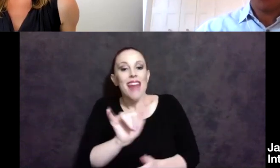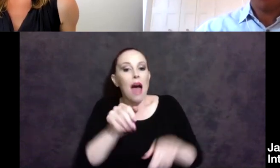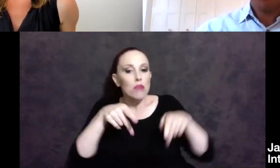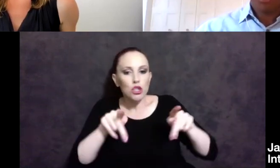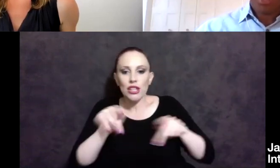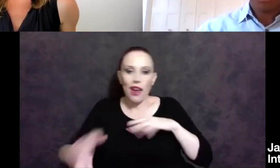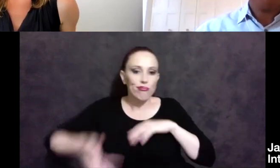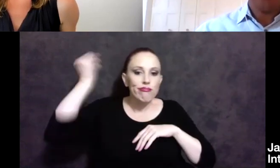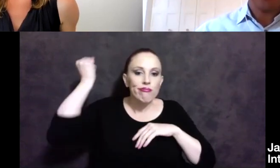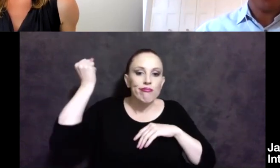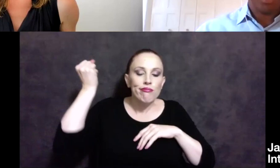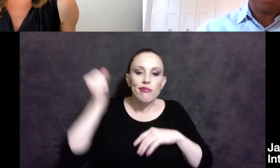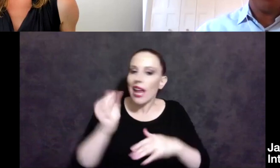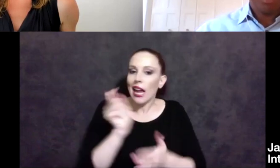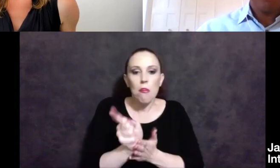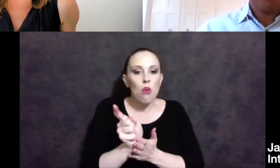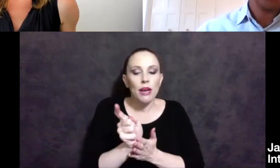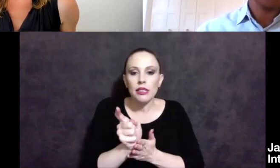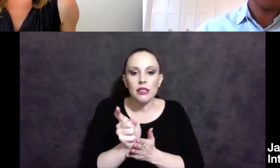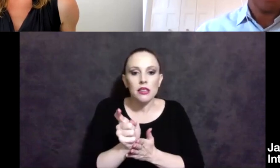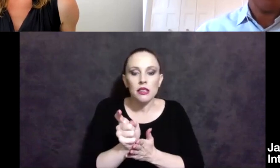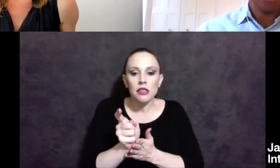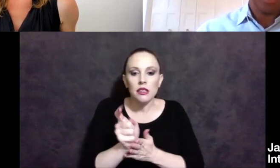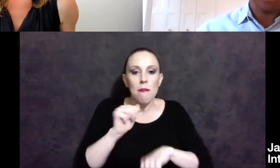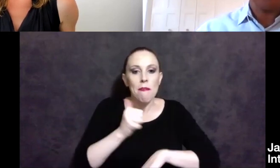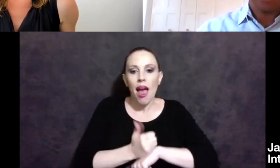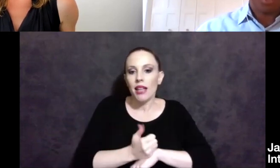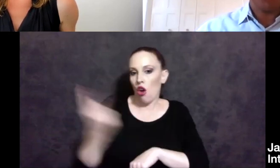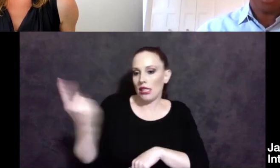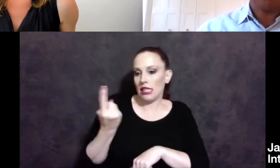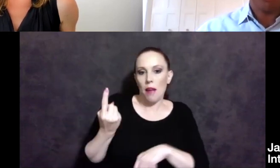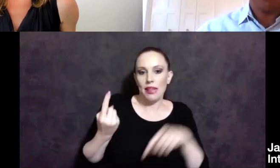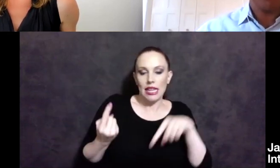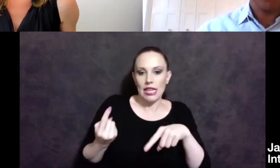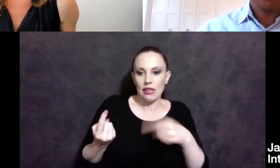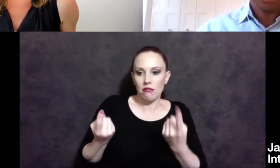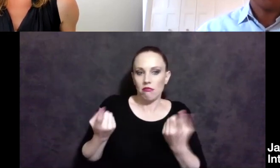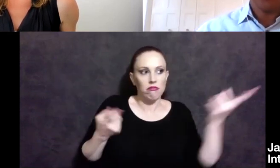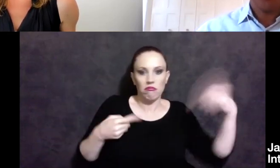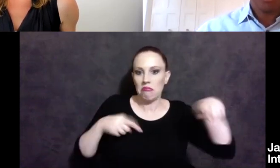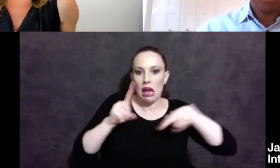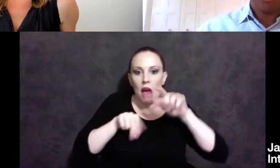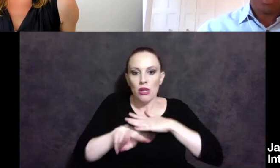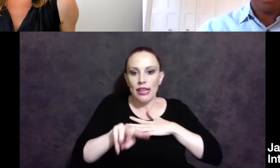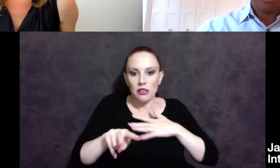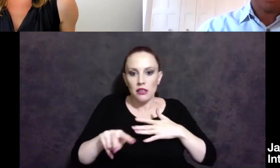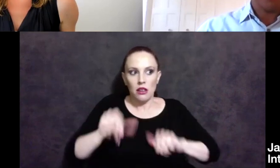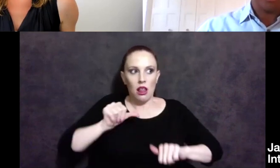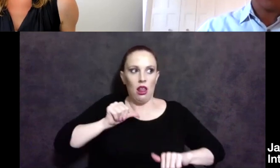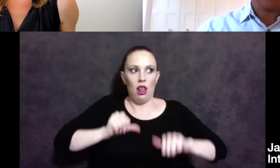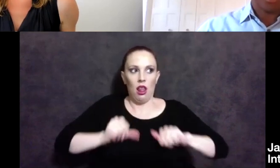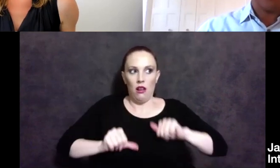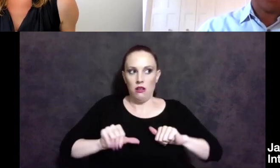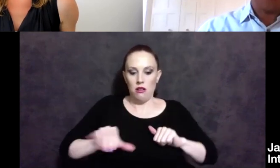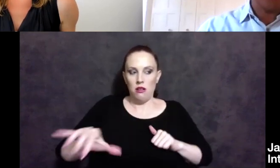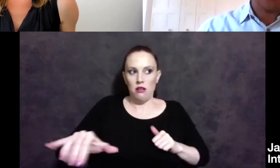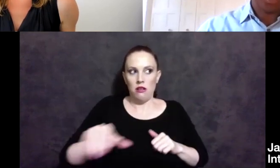at any time based on something that is very unpredictable. In essence, what I learned